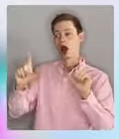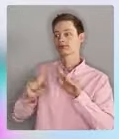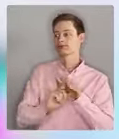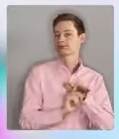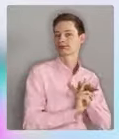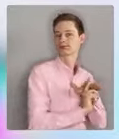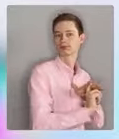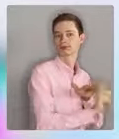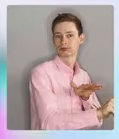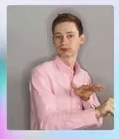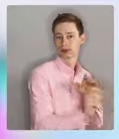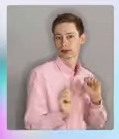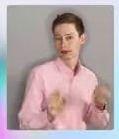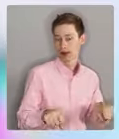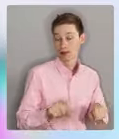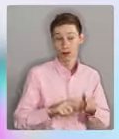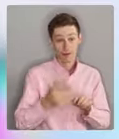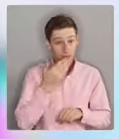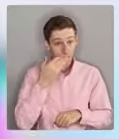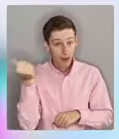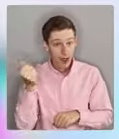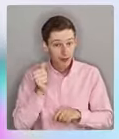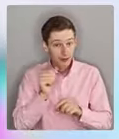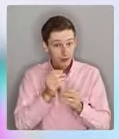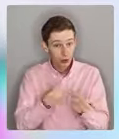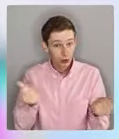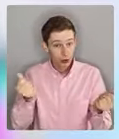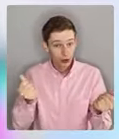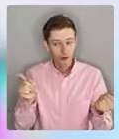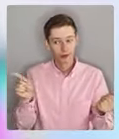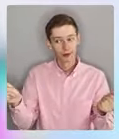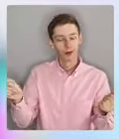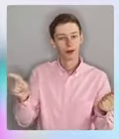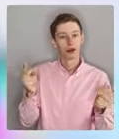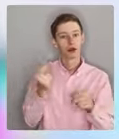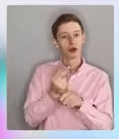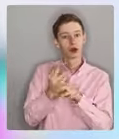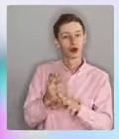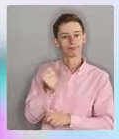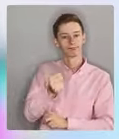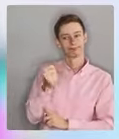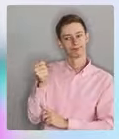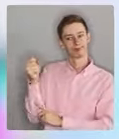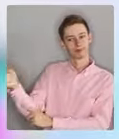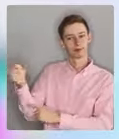But of course, the most thorough solution is to just put them in separate lobbies or matches when you can.